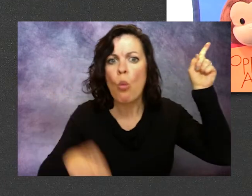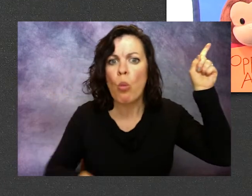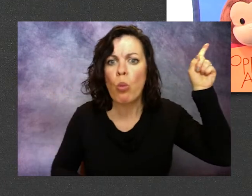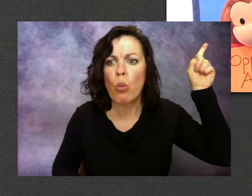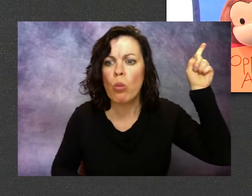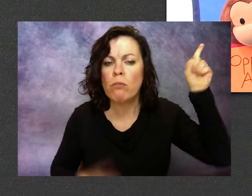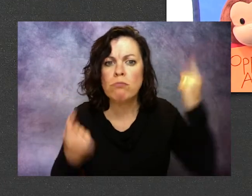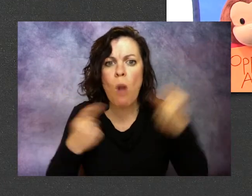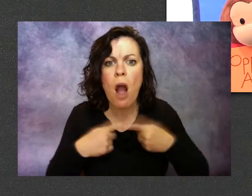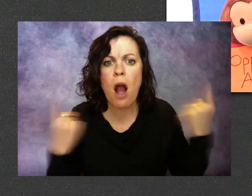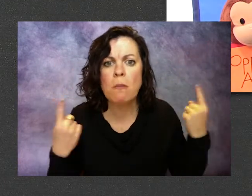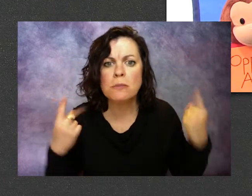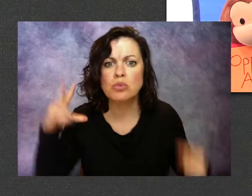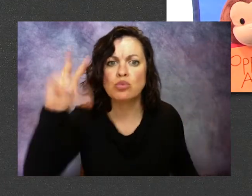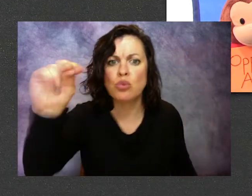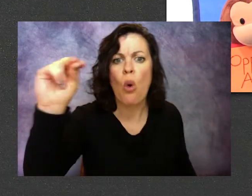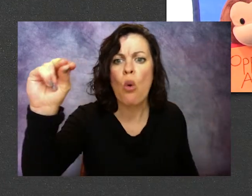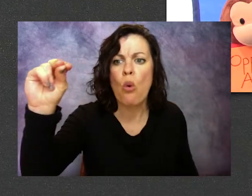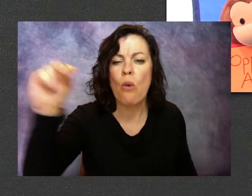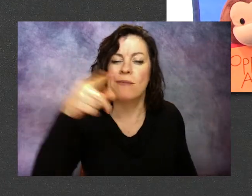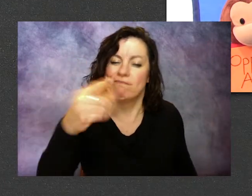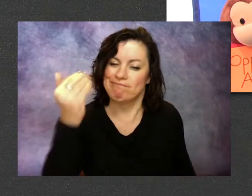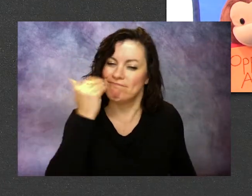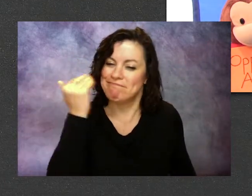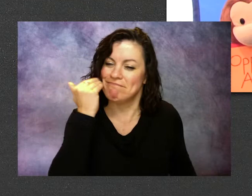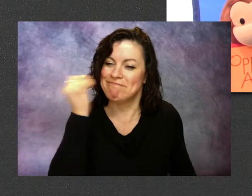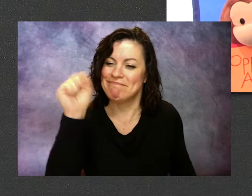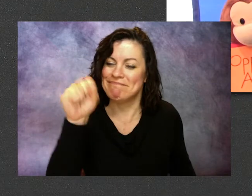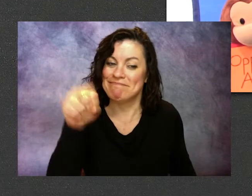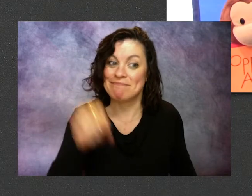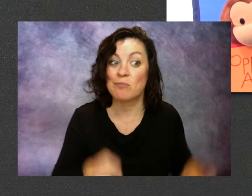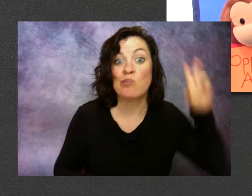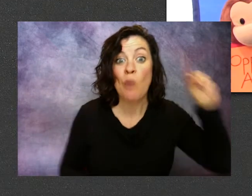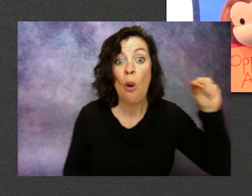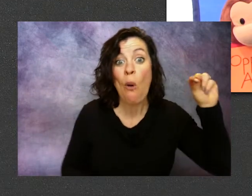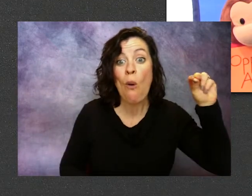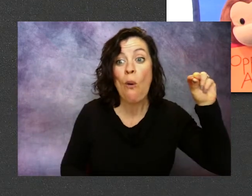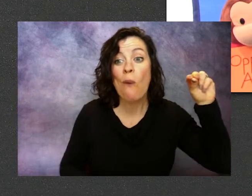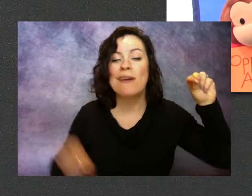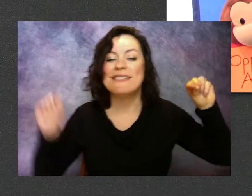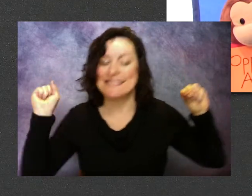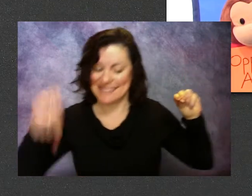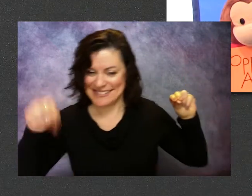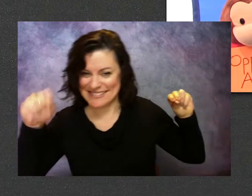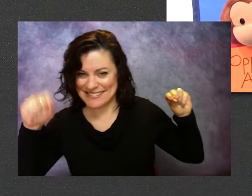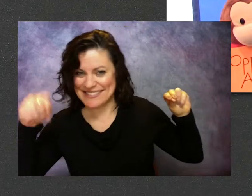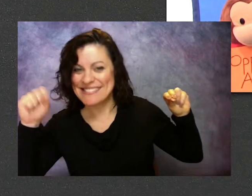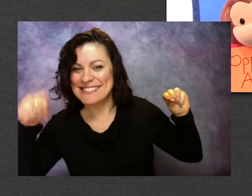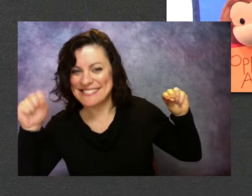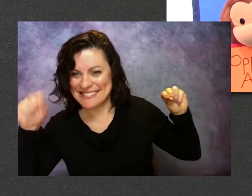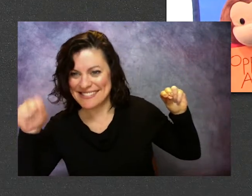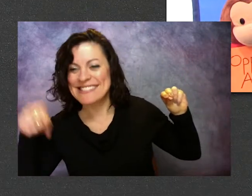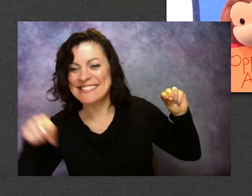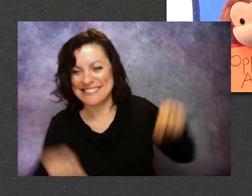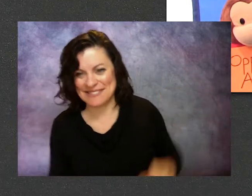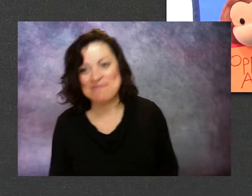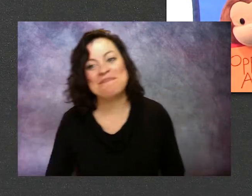I bet you got that one right away. No, yes, right? Can you make the sign for no?